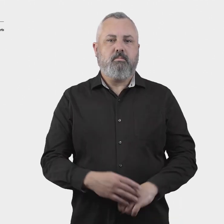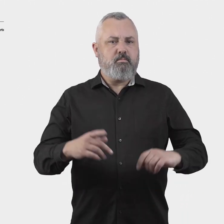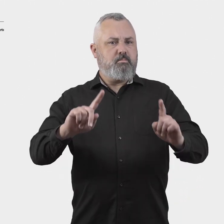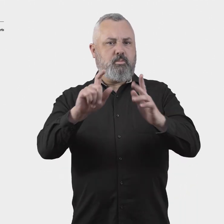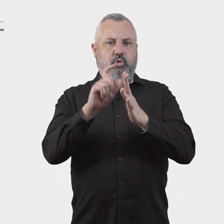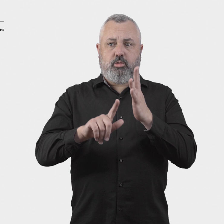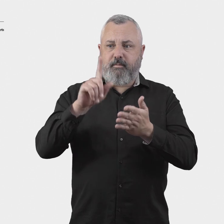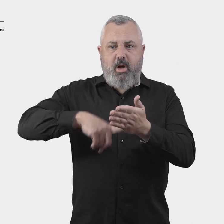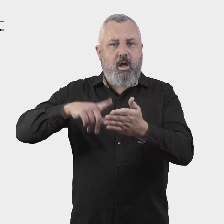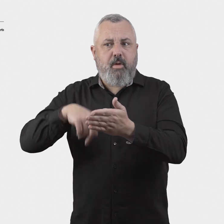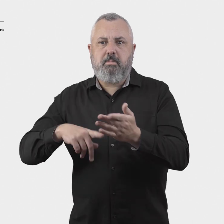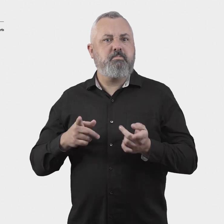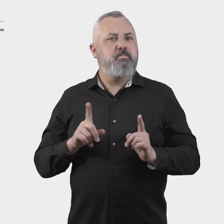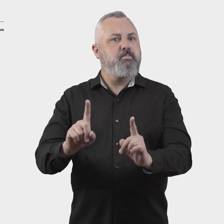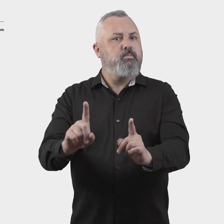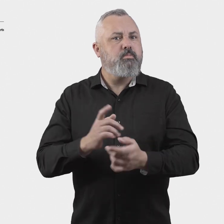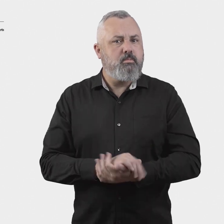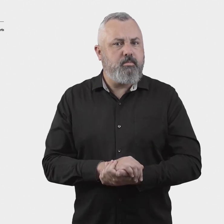5.1 Enforcement action